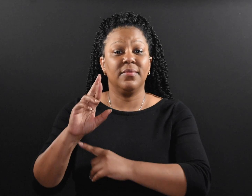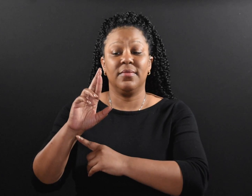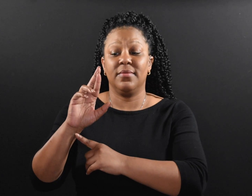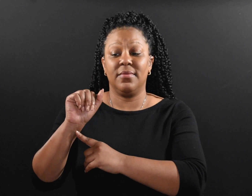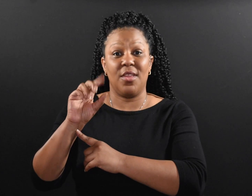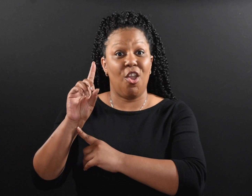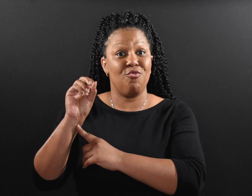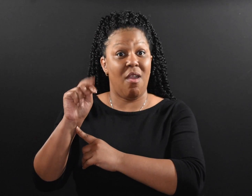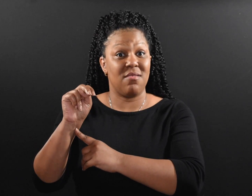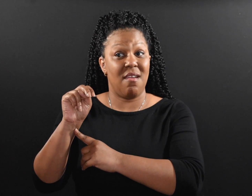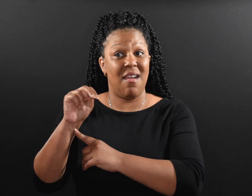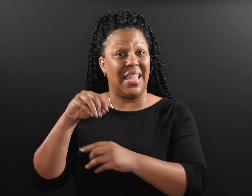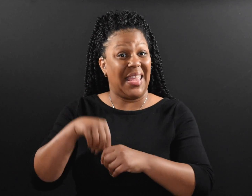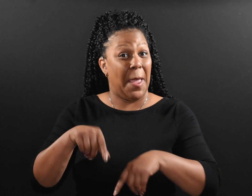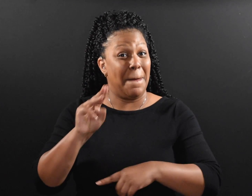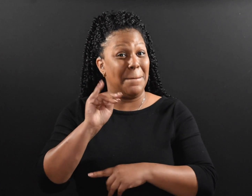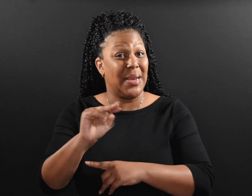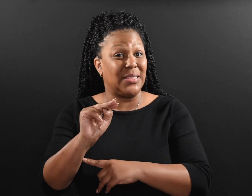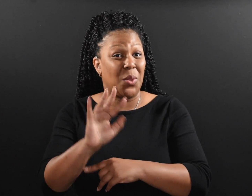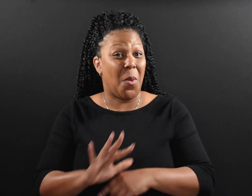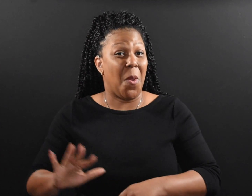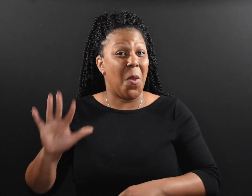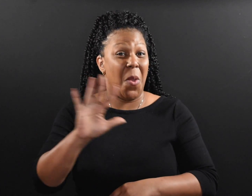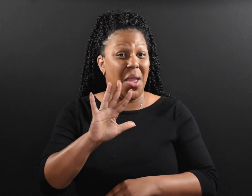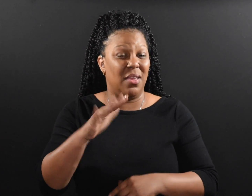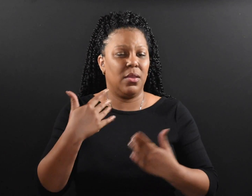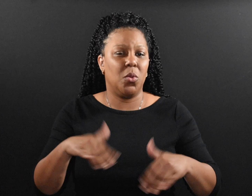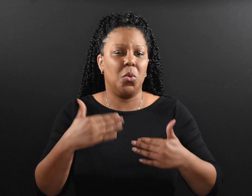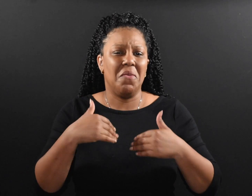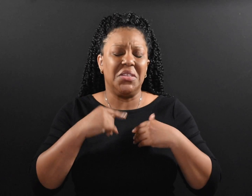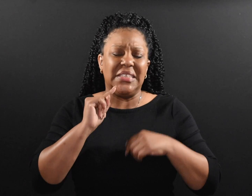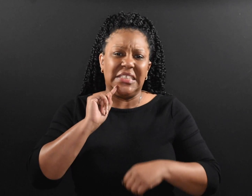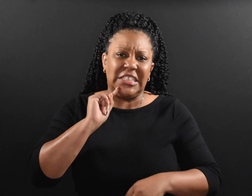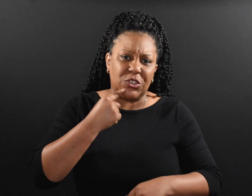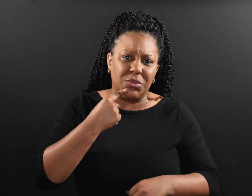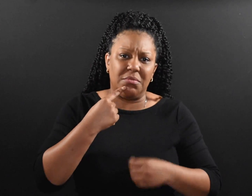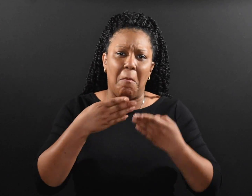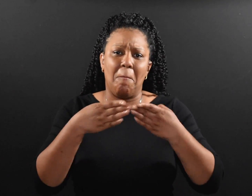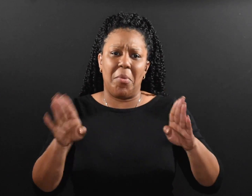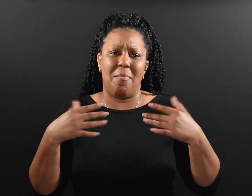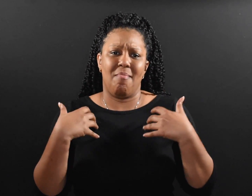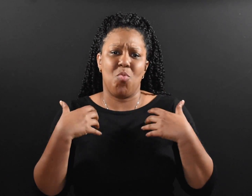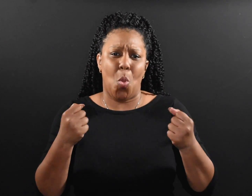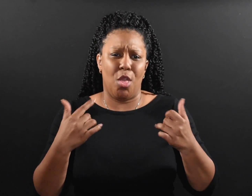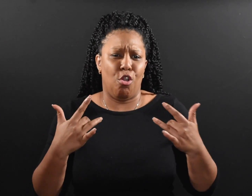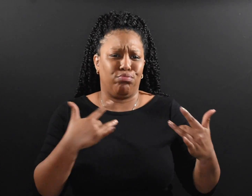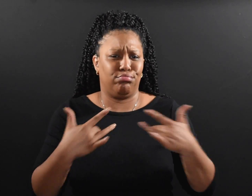Radon in Minnesota Radon is a serious public health concern in Minnesota.